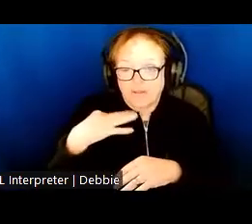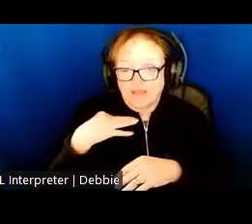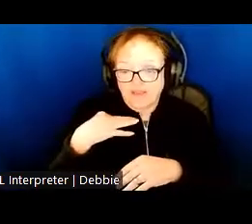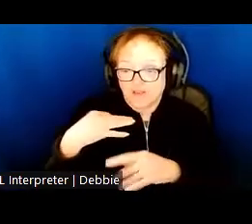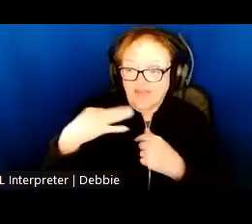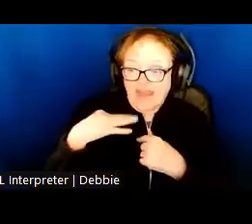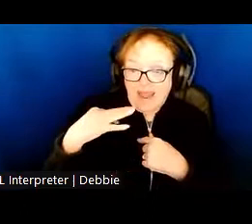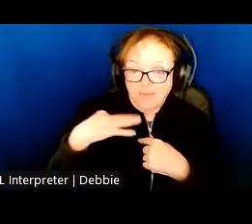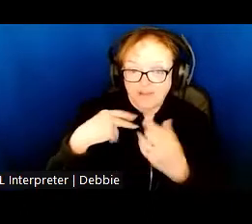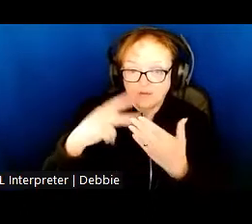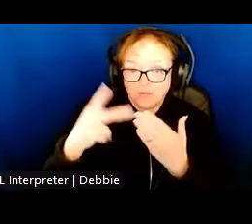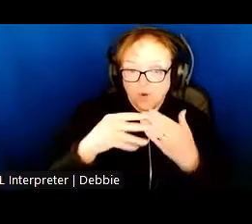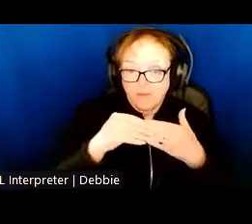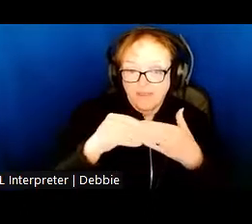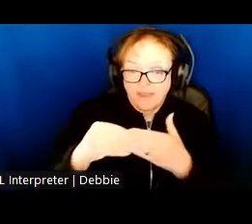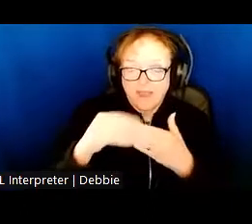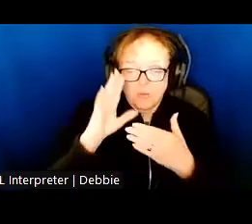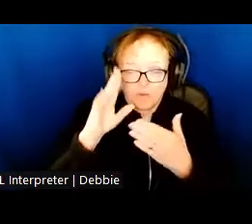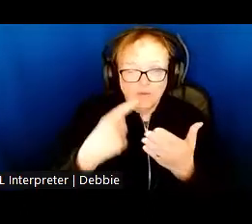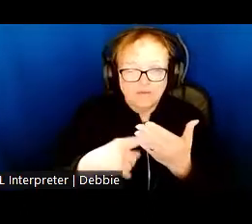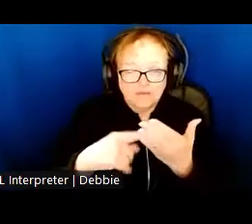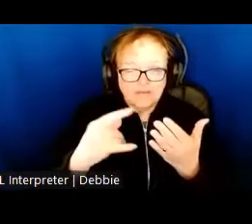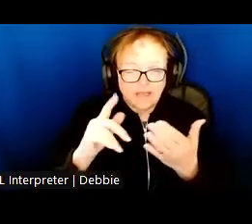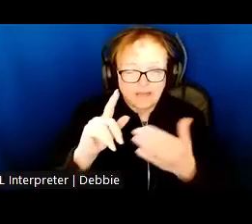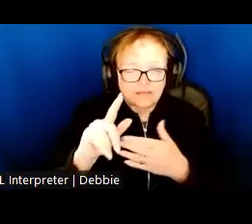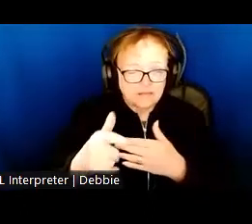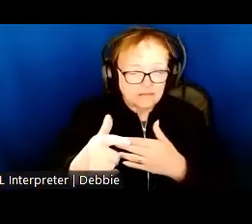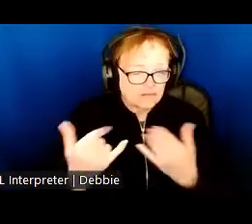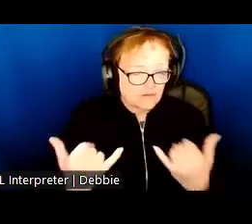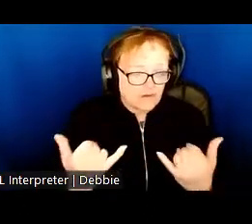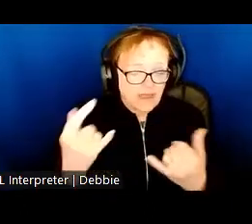that we will be discussing today, you’ll notice that you will be asked to submit examples